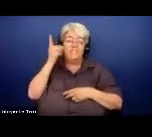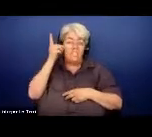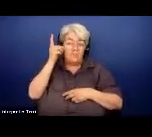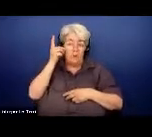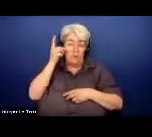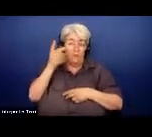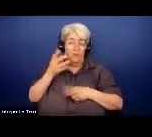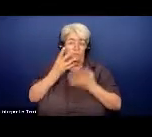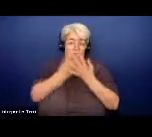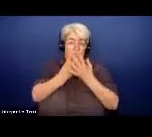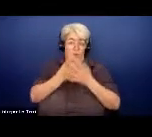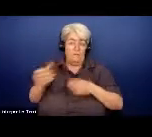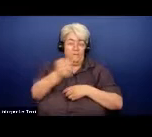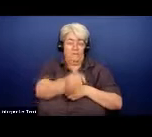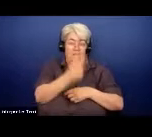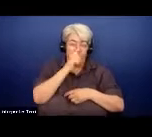want to think about kids aging out